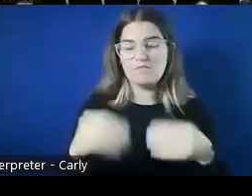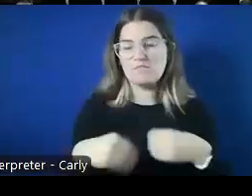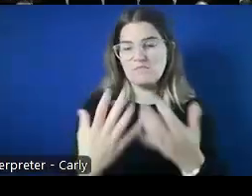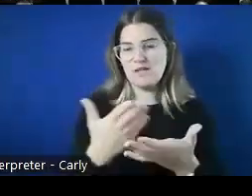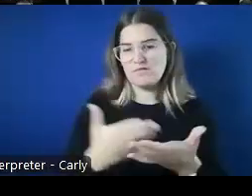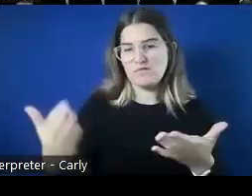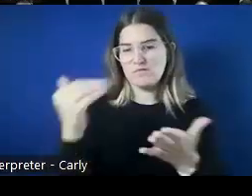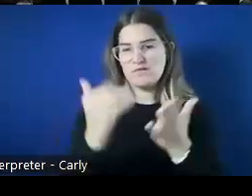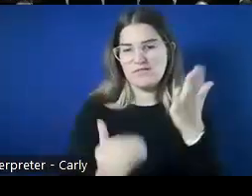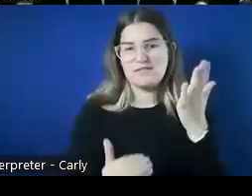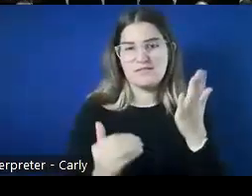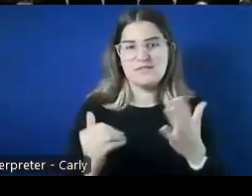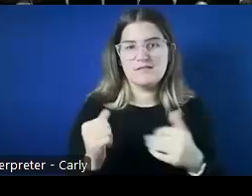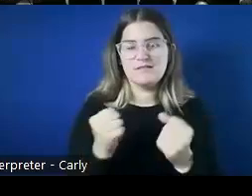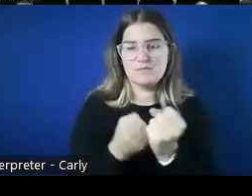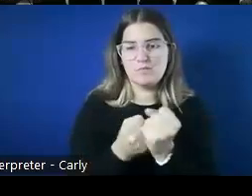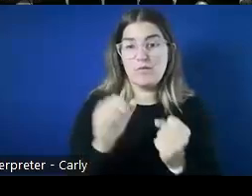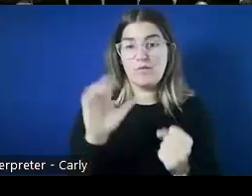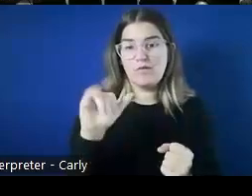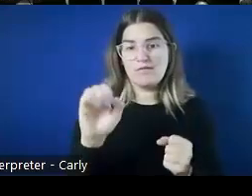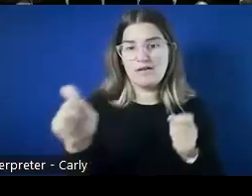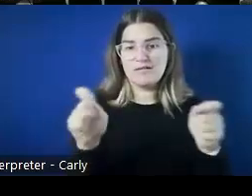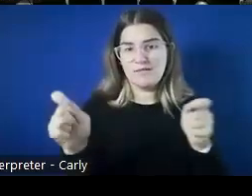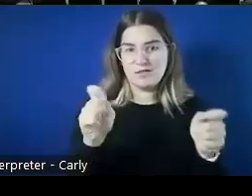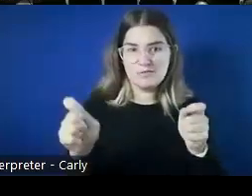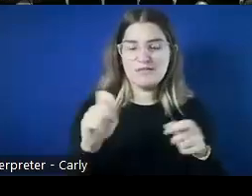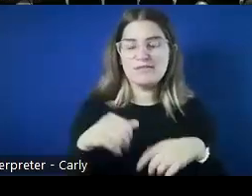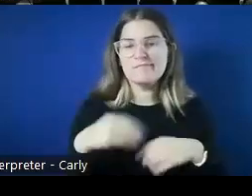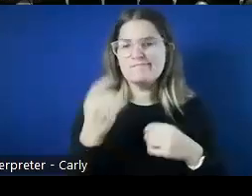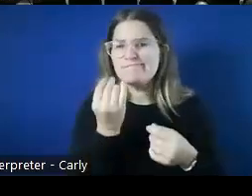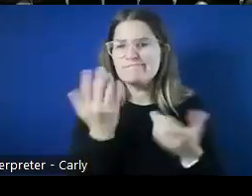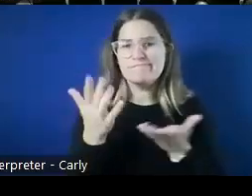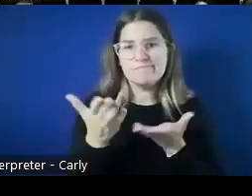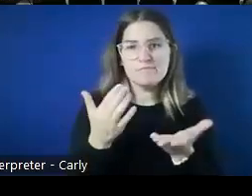um support through case management to kind of think about what services are available near